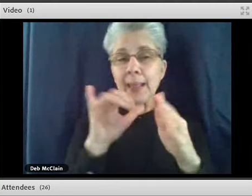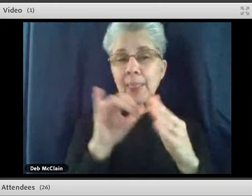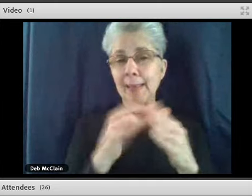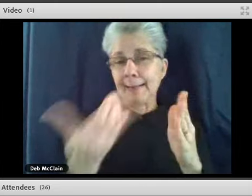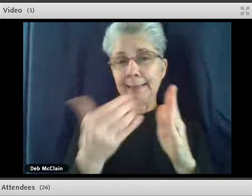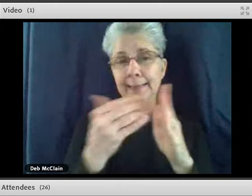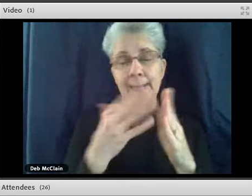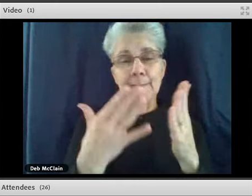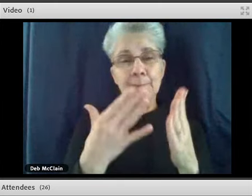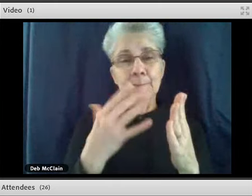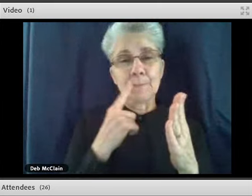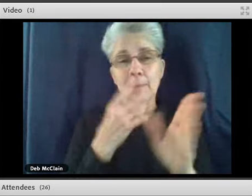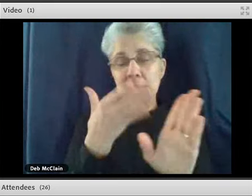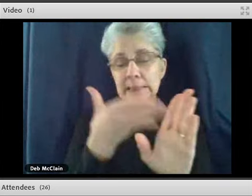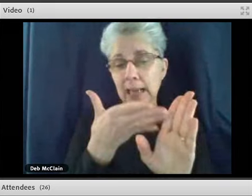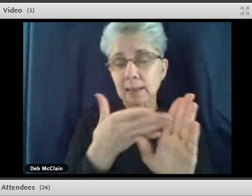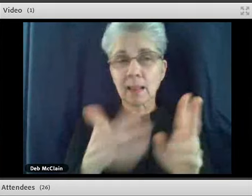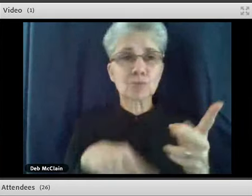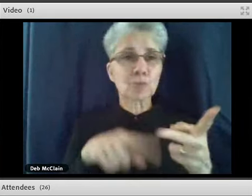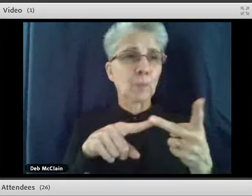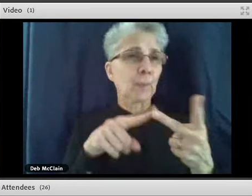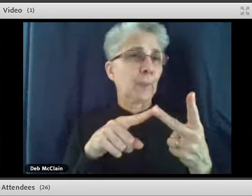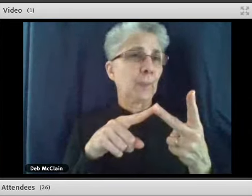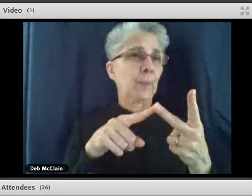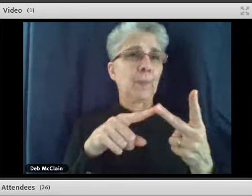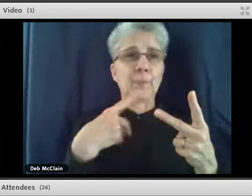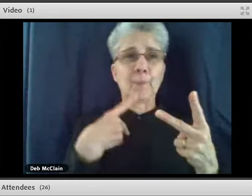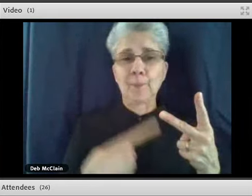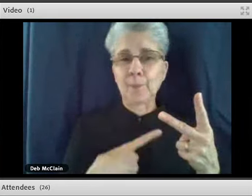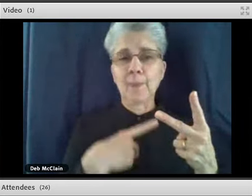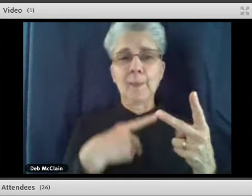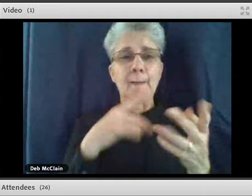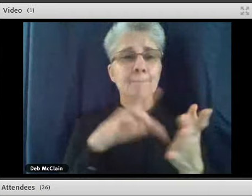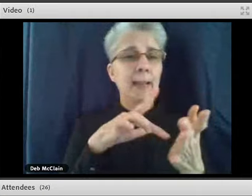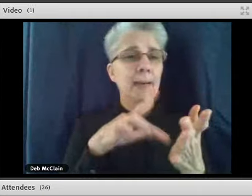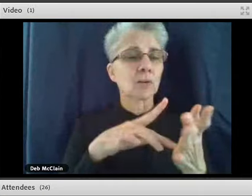are such a wide-ranging area that, again, it may be psychological.